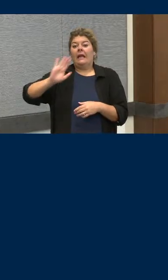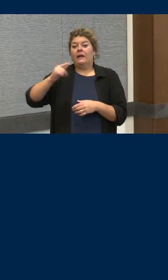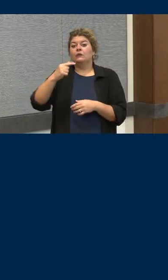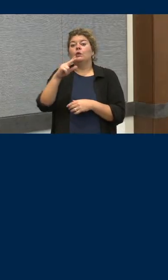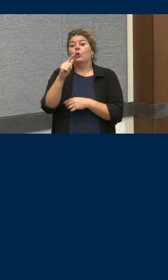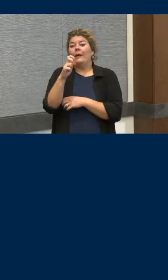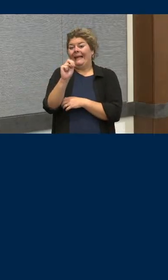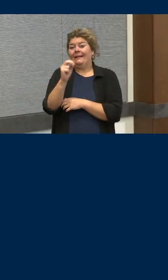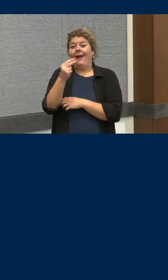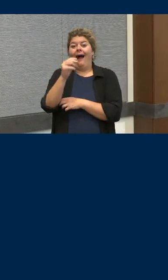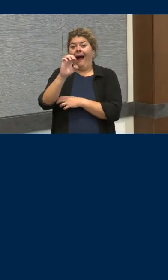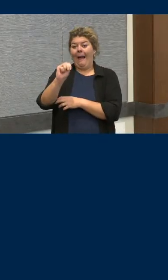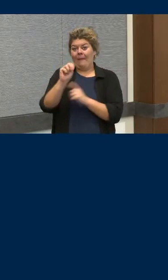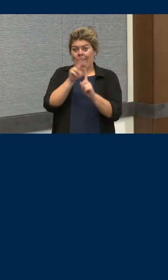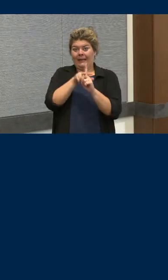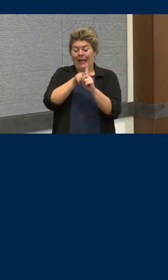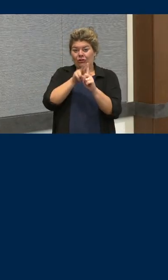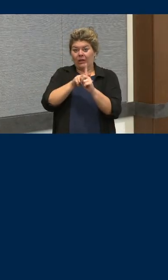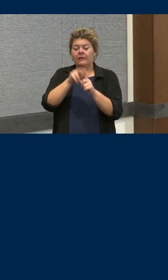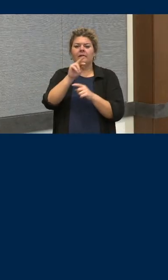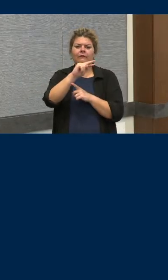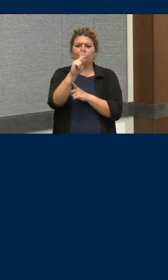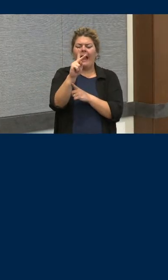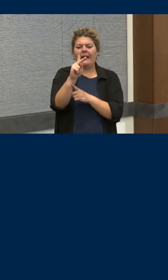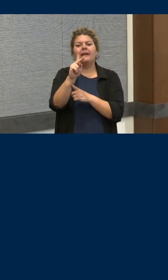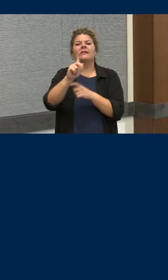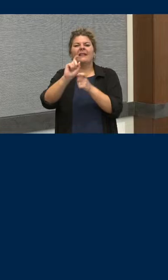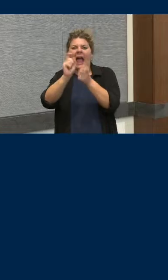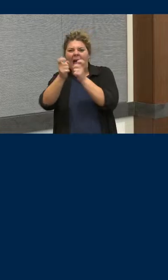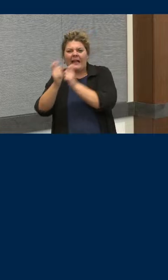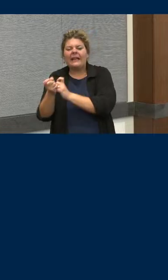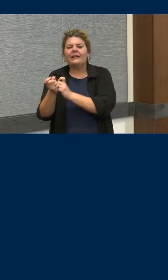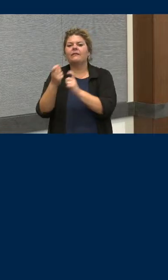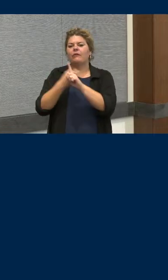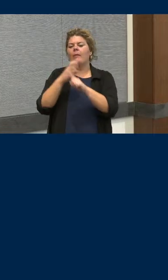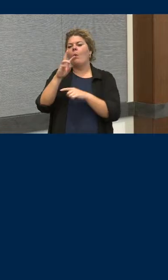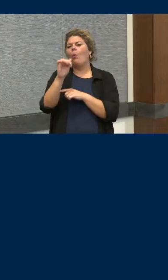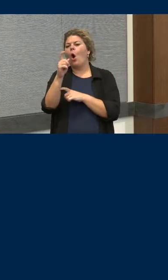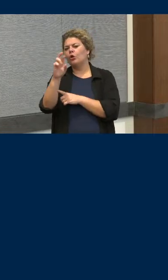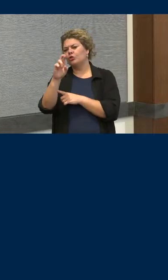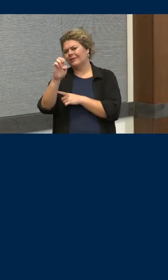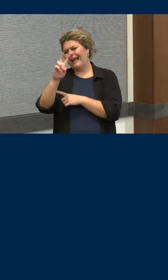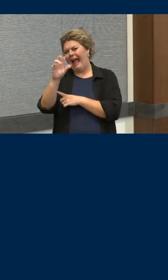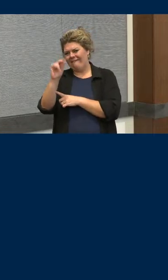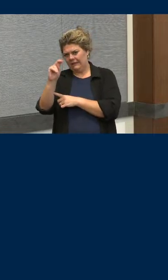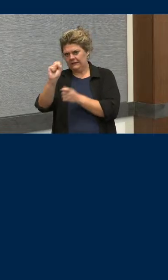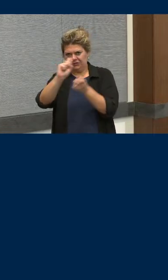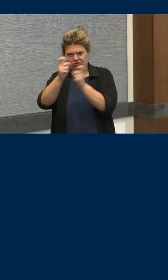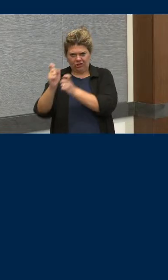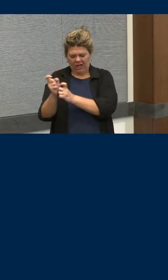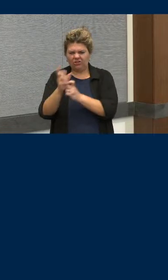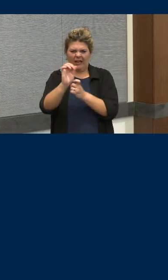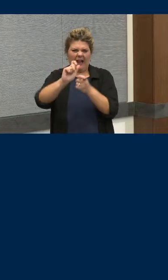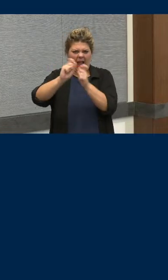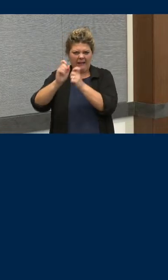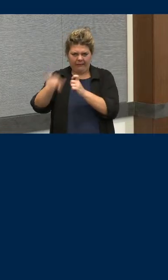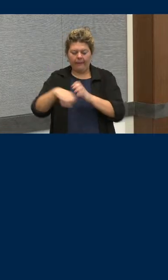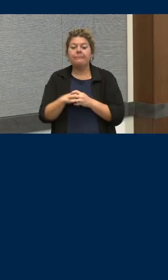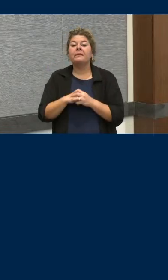rewritten by the American photographer Walker Evans, Frank admitted: The